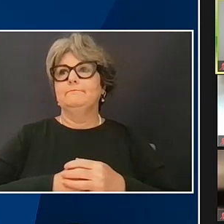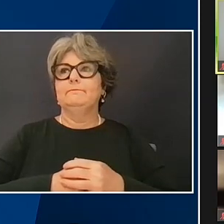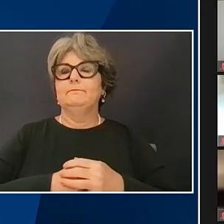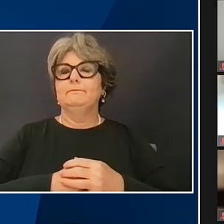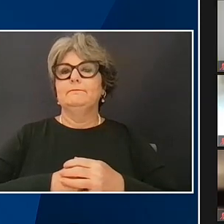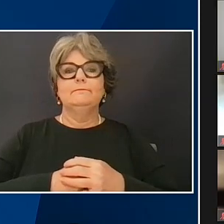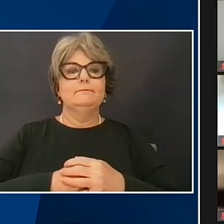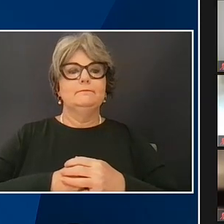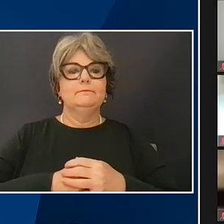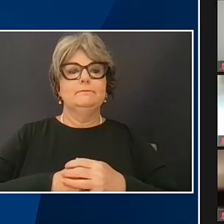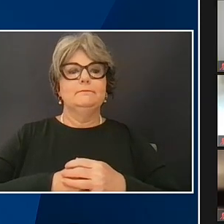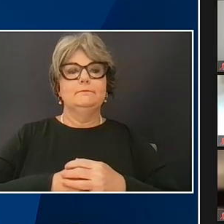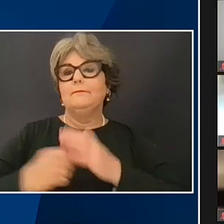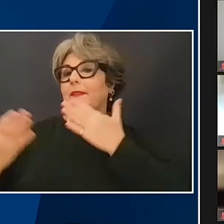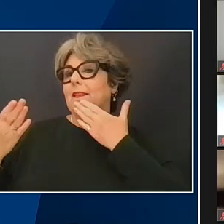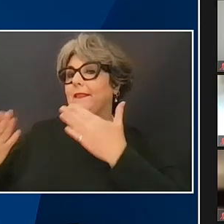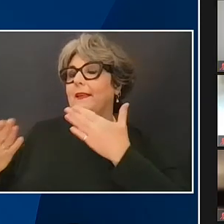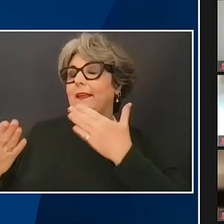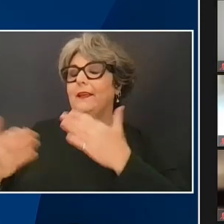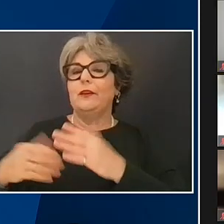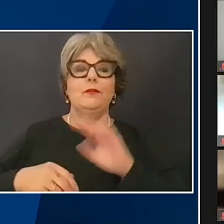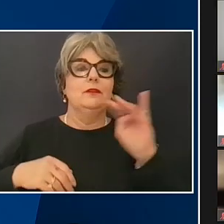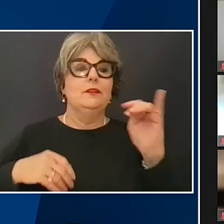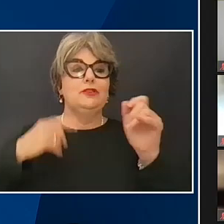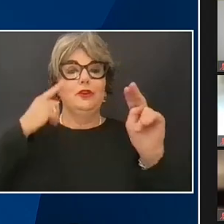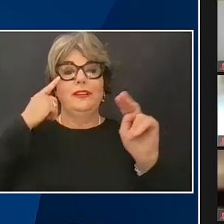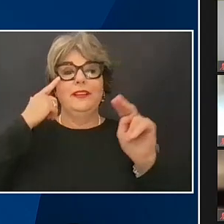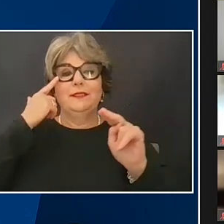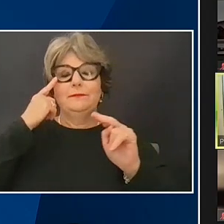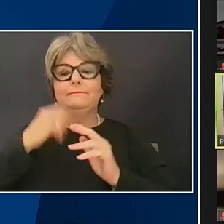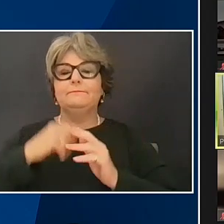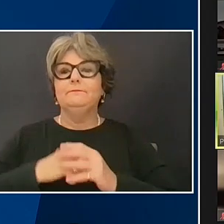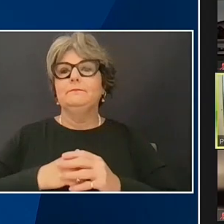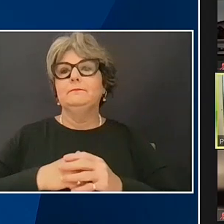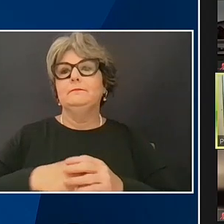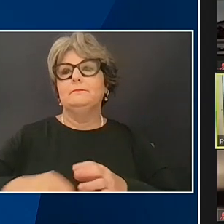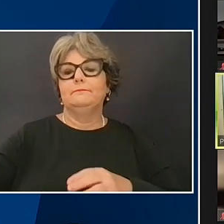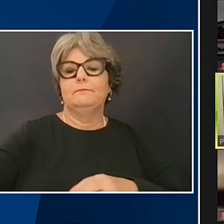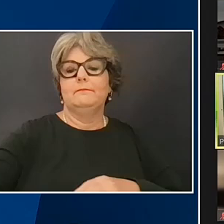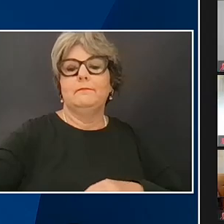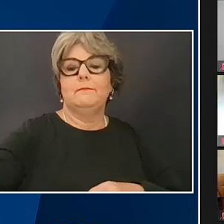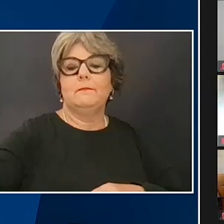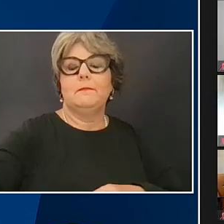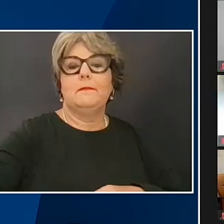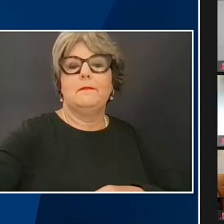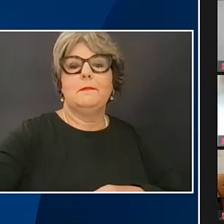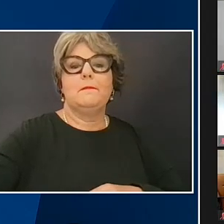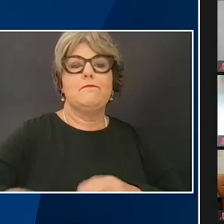Thank you. Jillian? Yeah, I can put my hand down. My question was a similar statement to